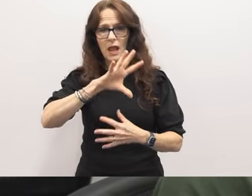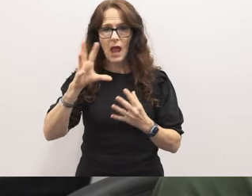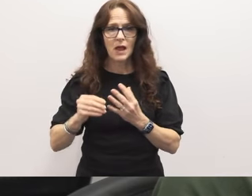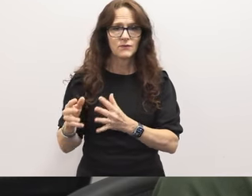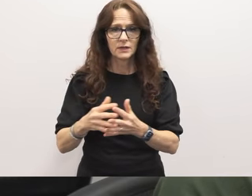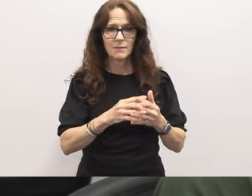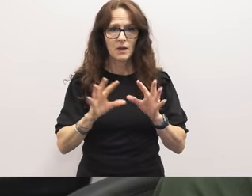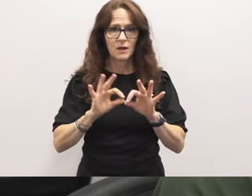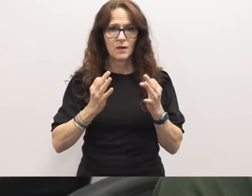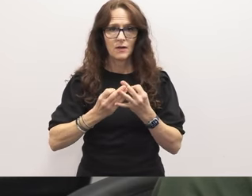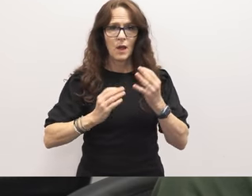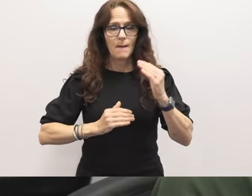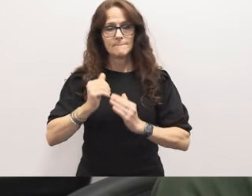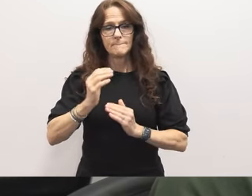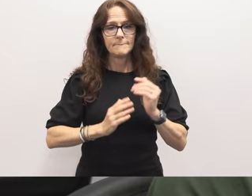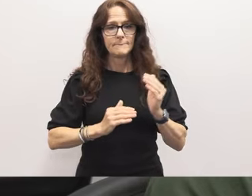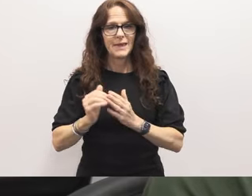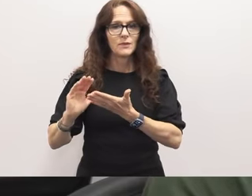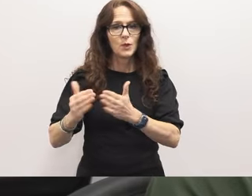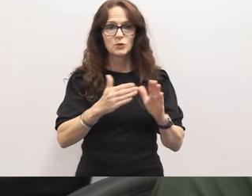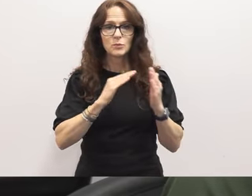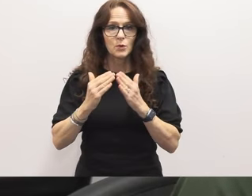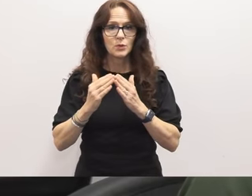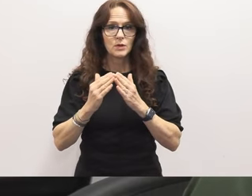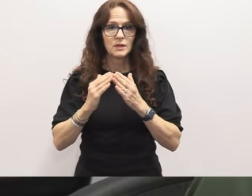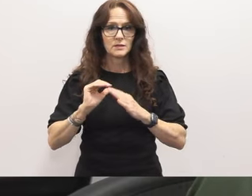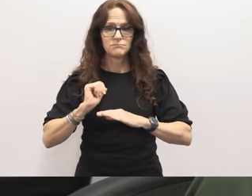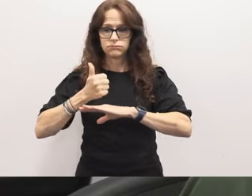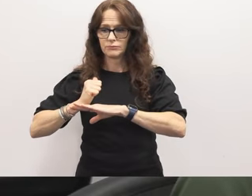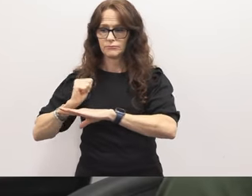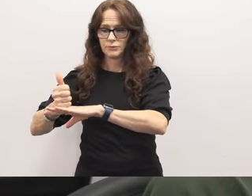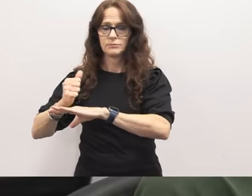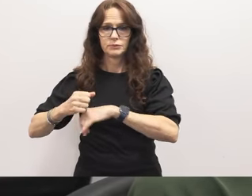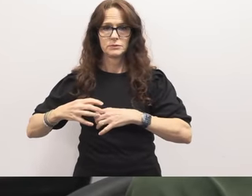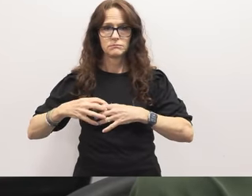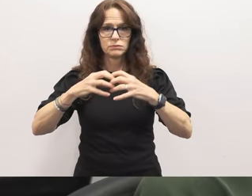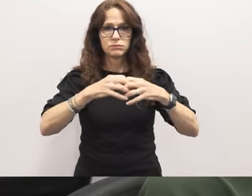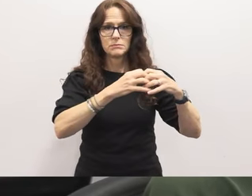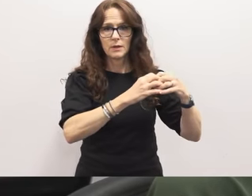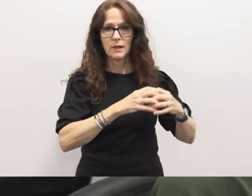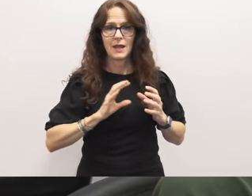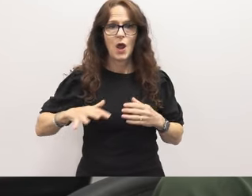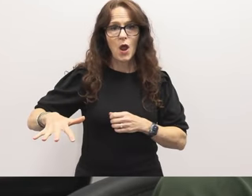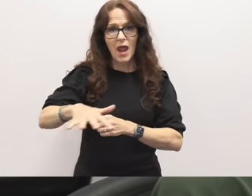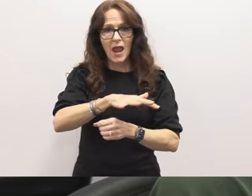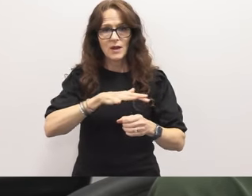and build those communities up in our area. And I think that this is something, again,